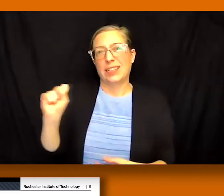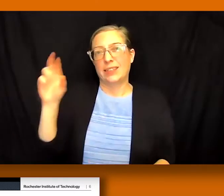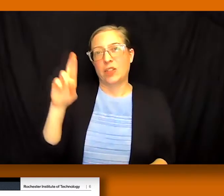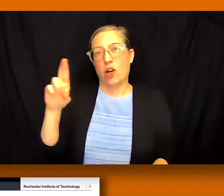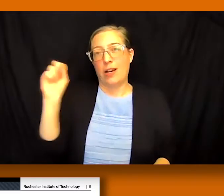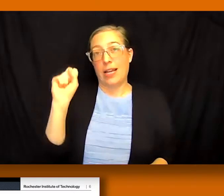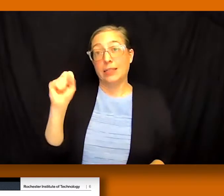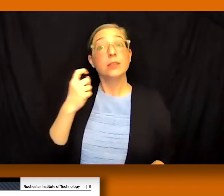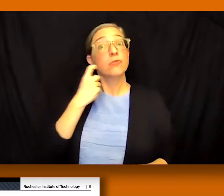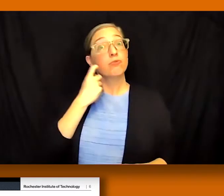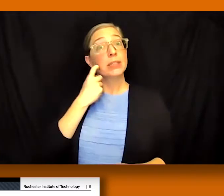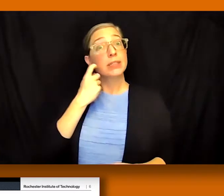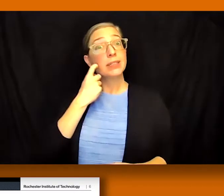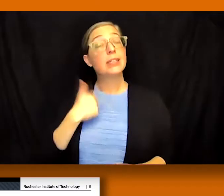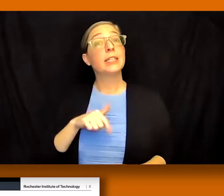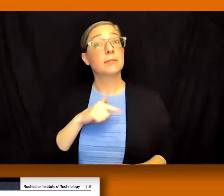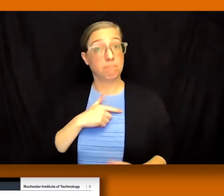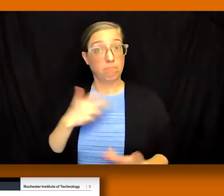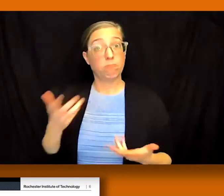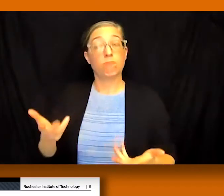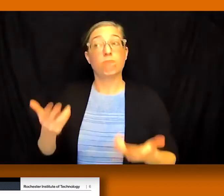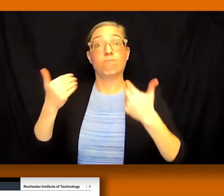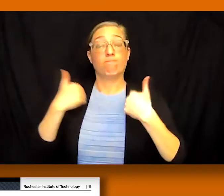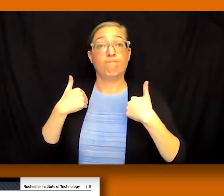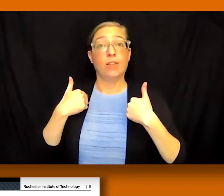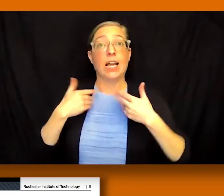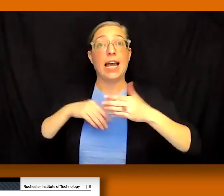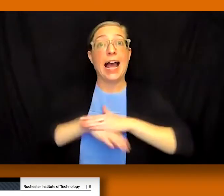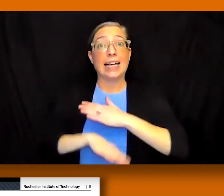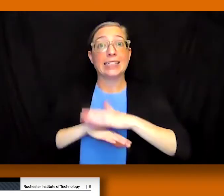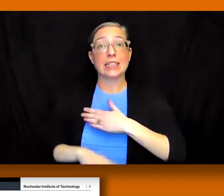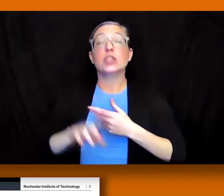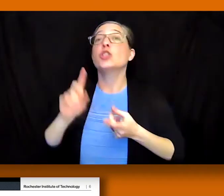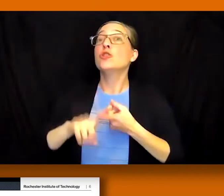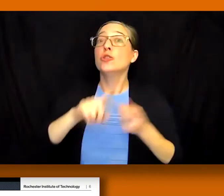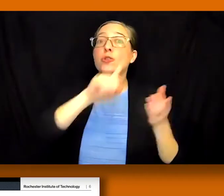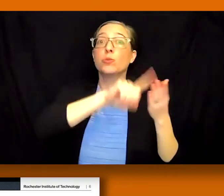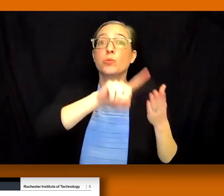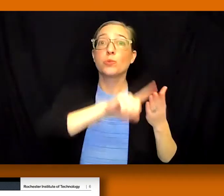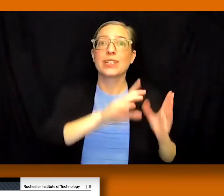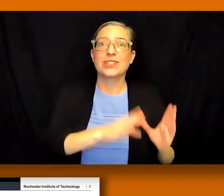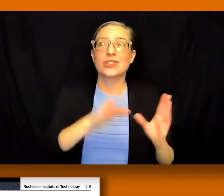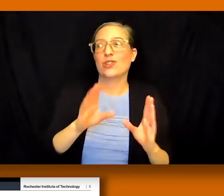to, uh, researchers' salaries, so faculty, um, who do research,